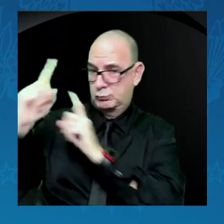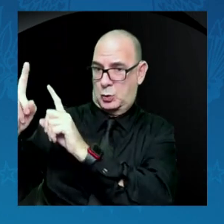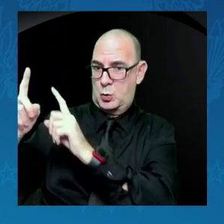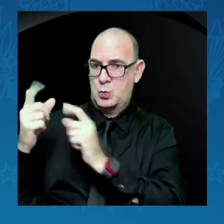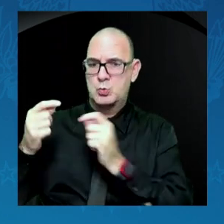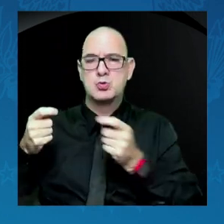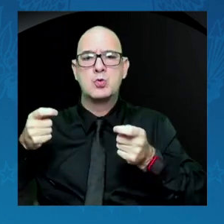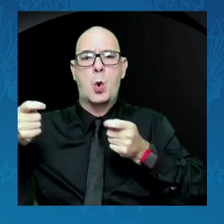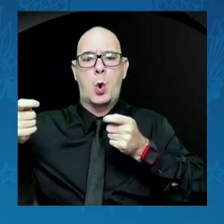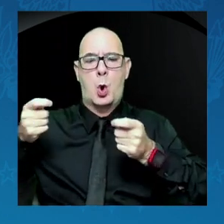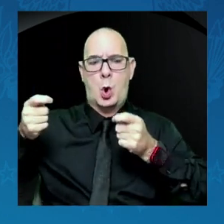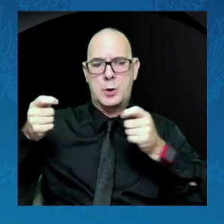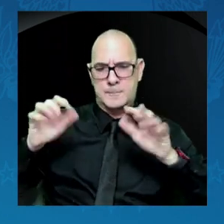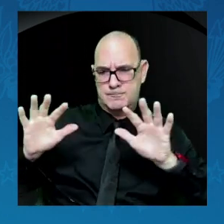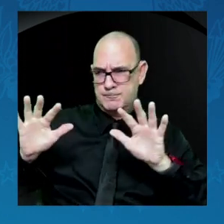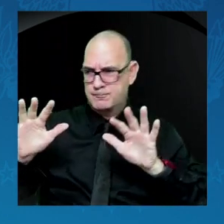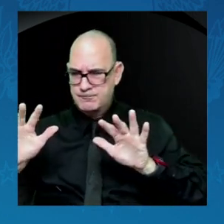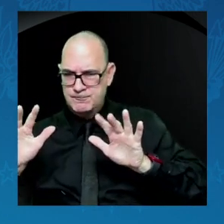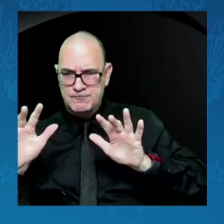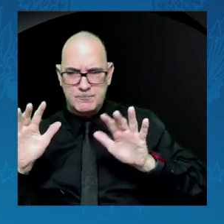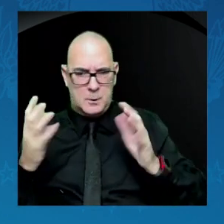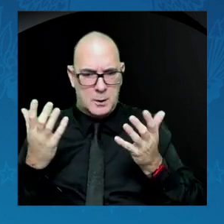just like you've seen in the launches